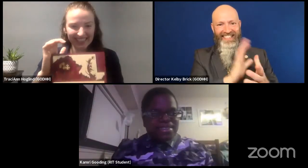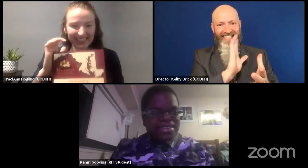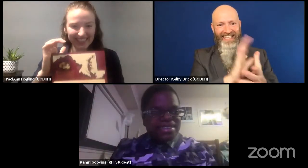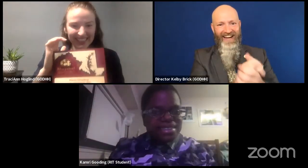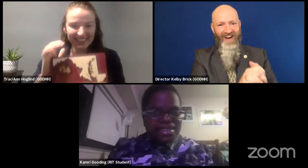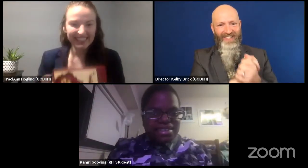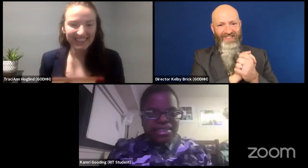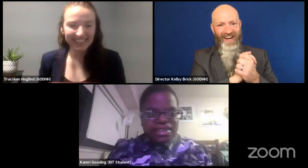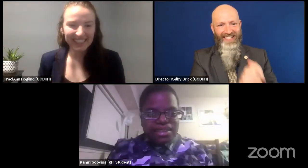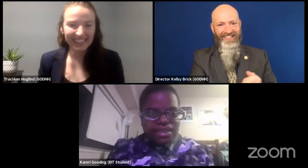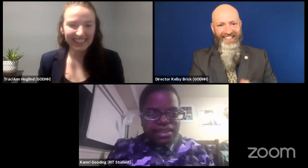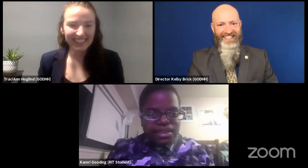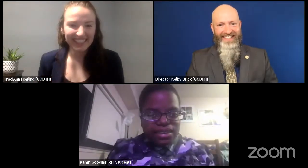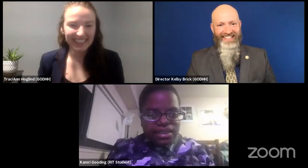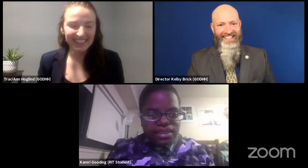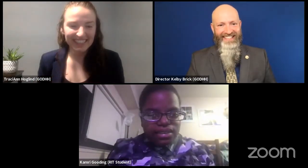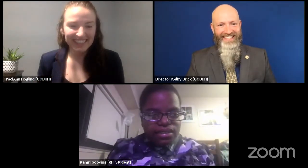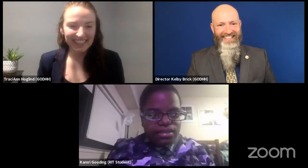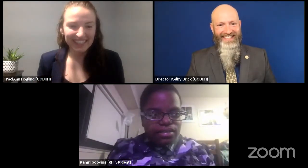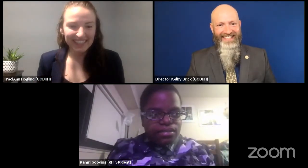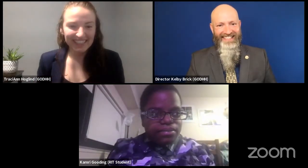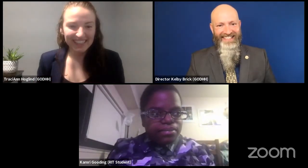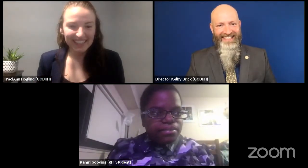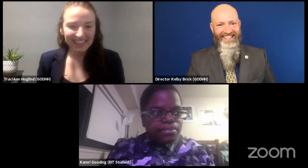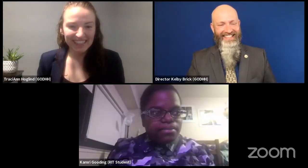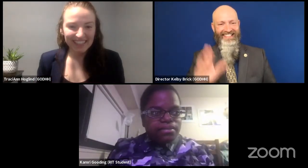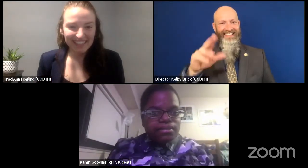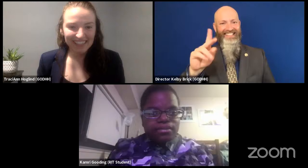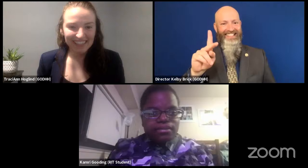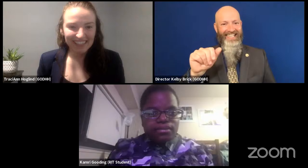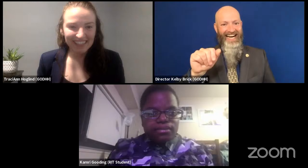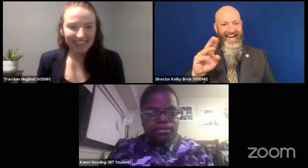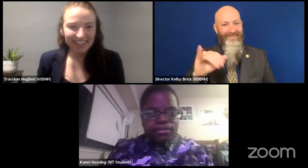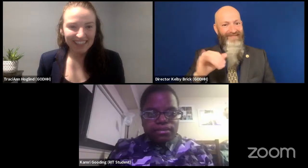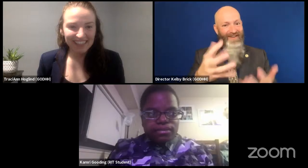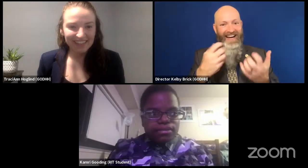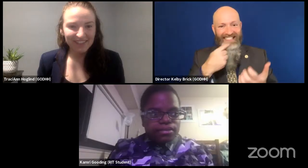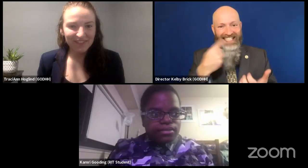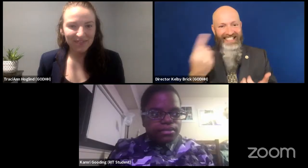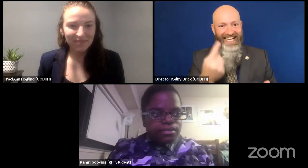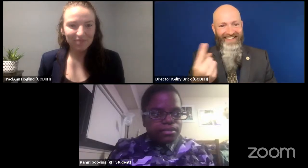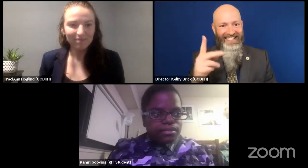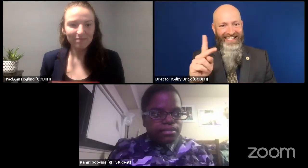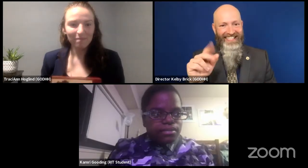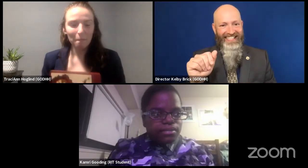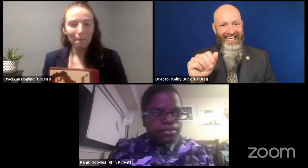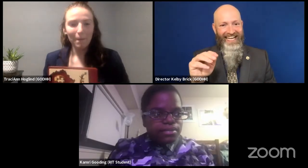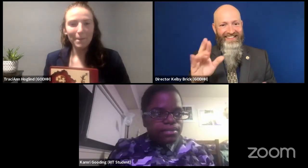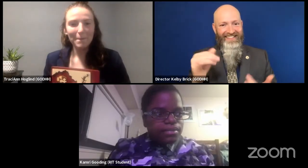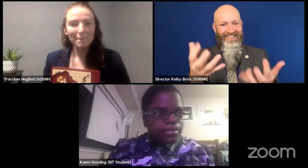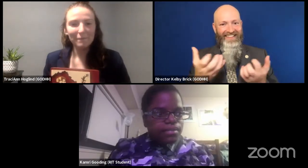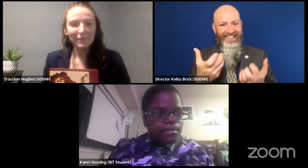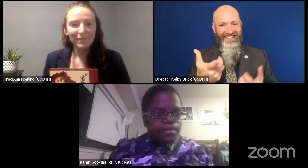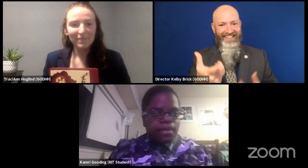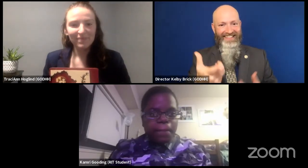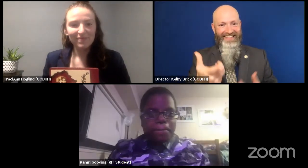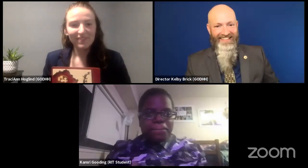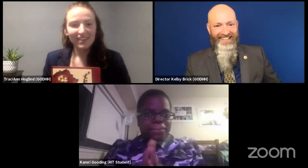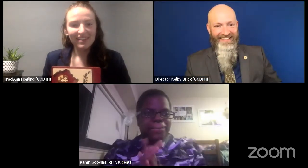Congratulations. Congratulations. Did you want to say a few words?